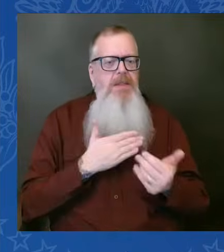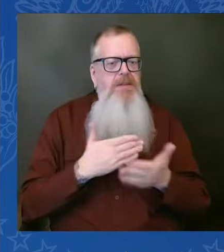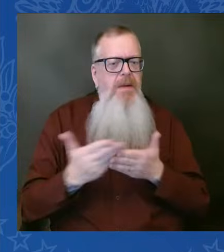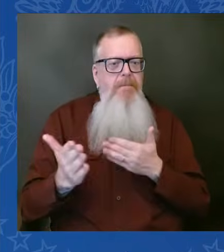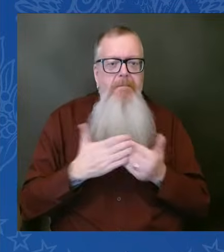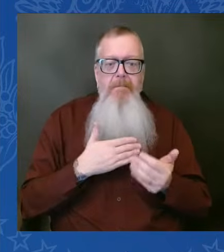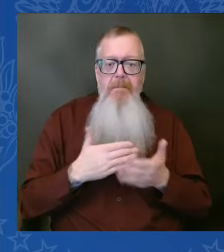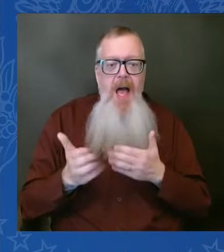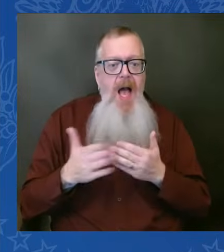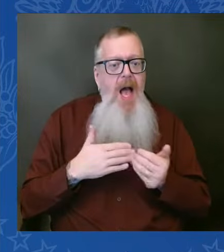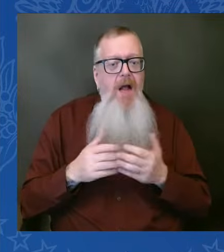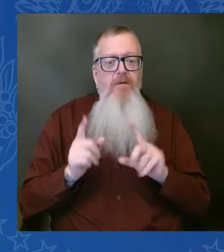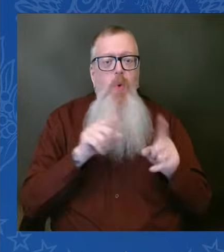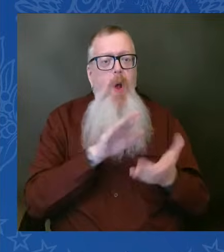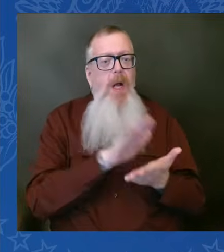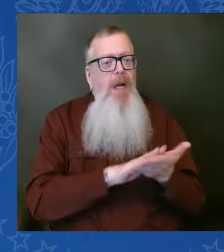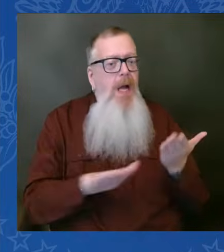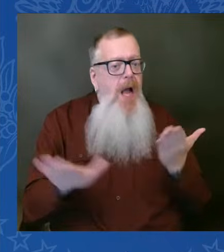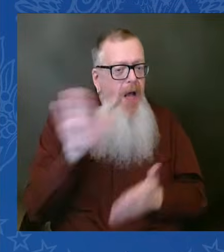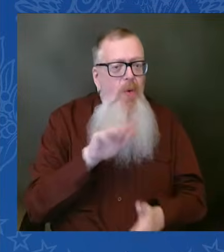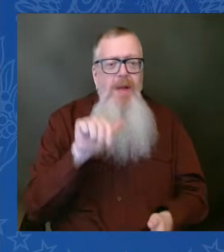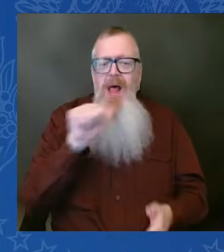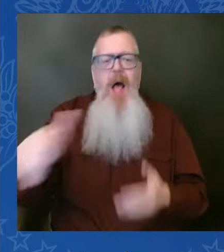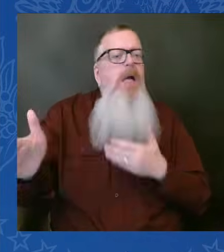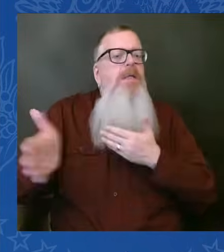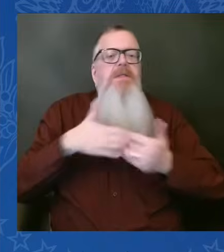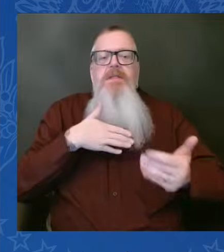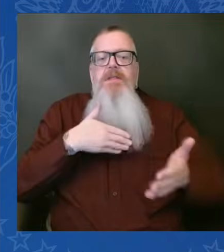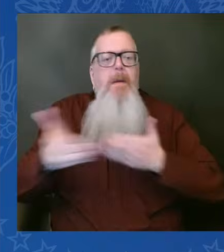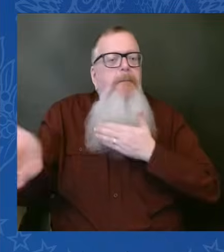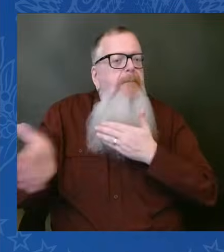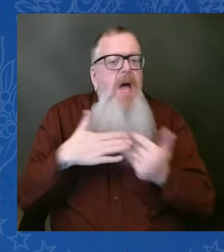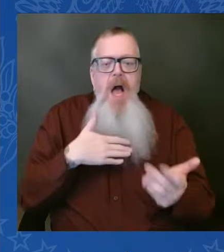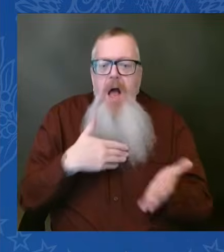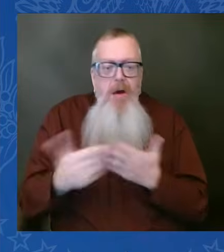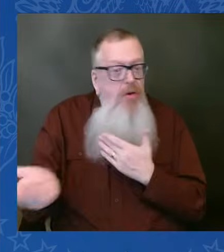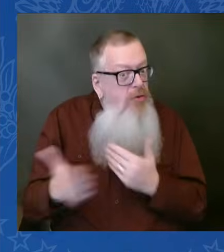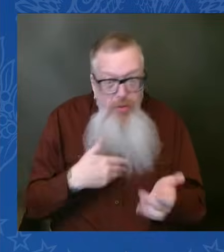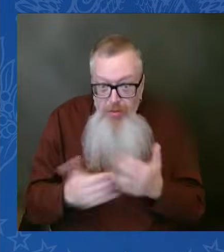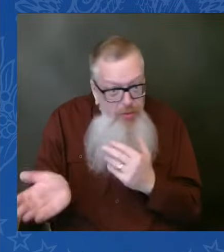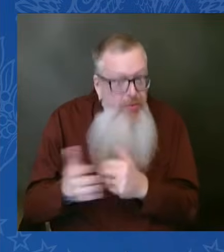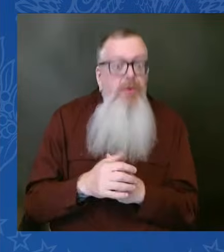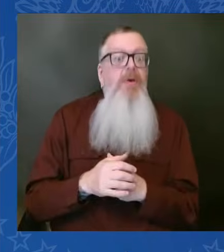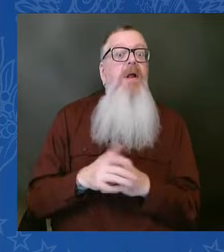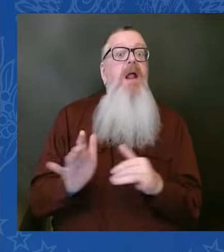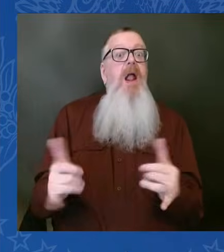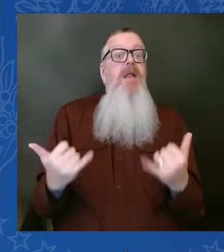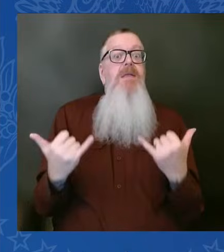in industries of the future. You know, four years later, we have proof that the playbook is, at least now, working.